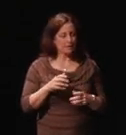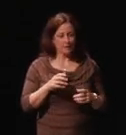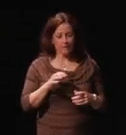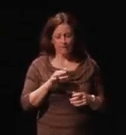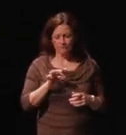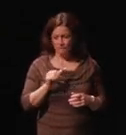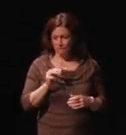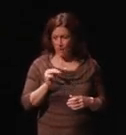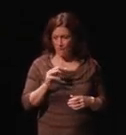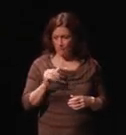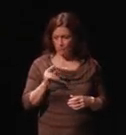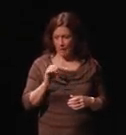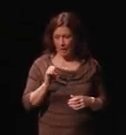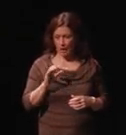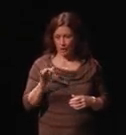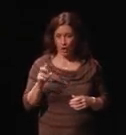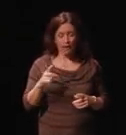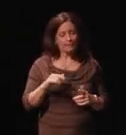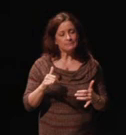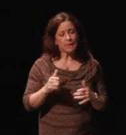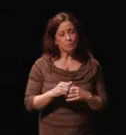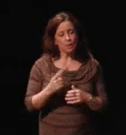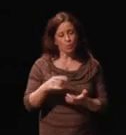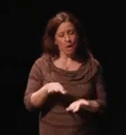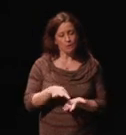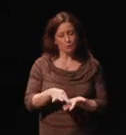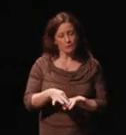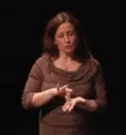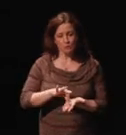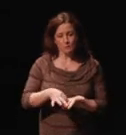This is being played with a single switch and turns